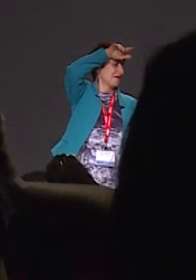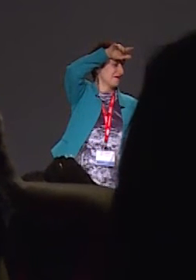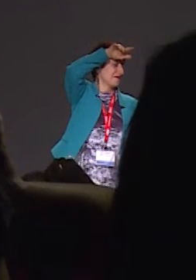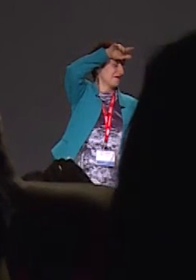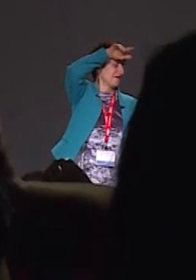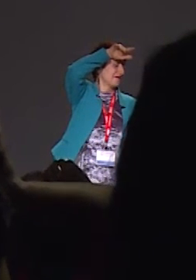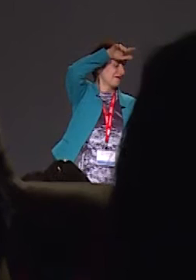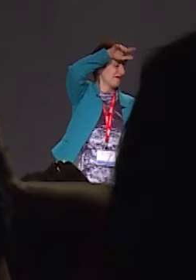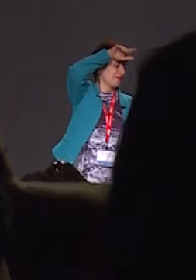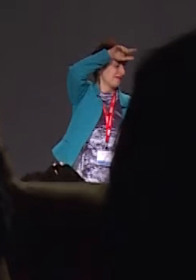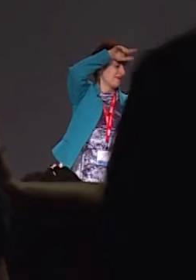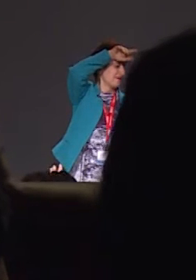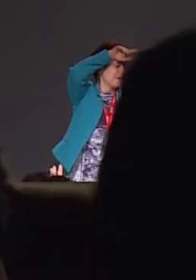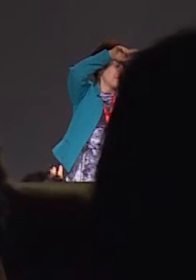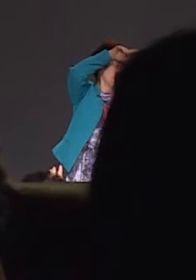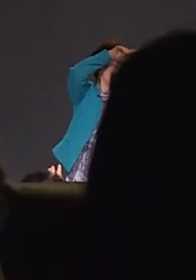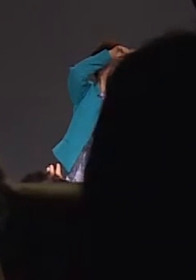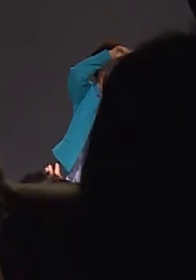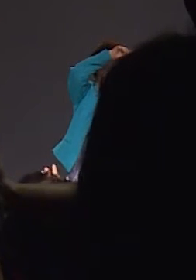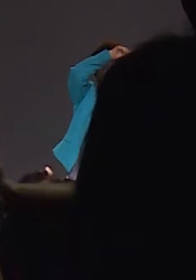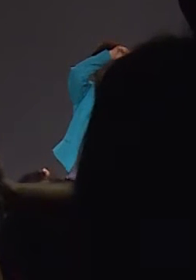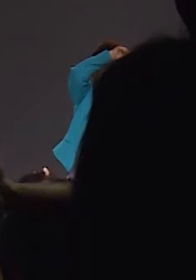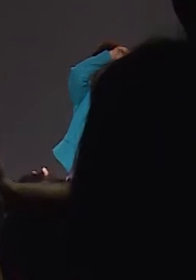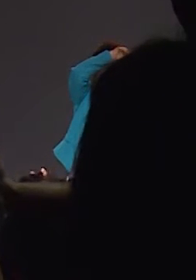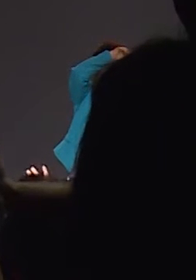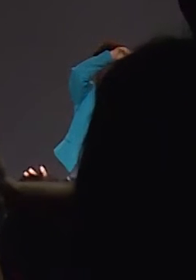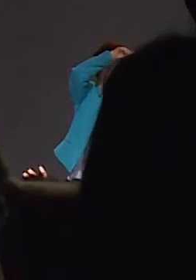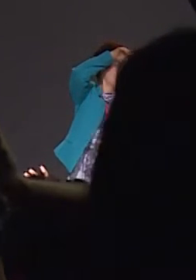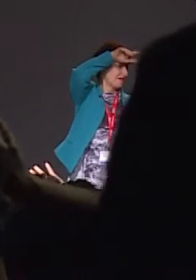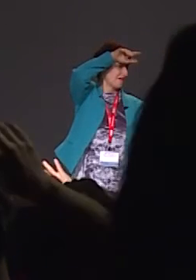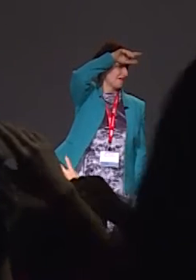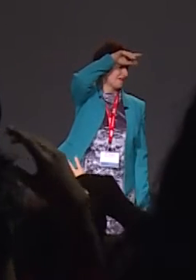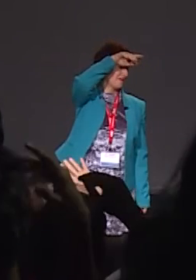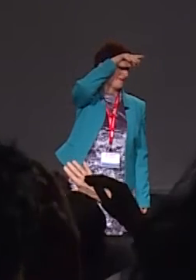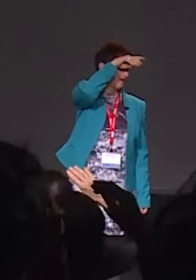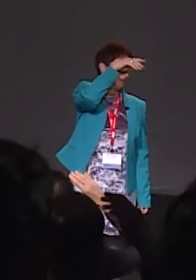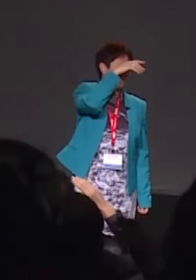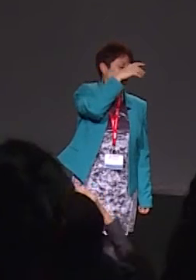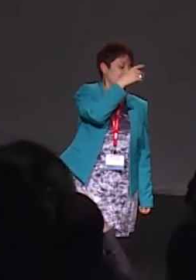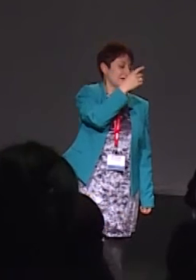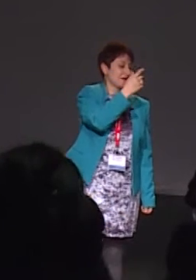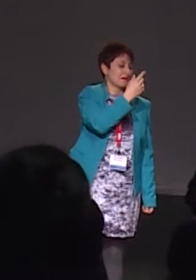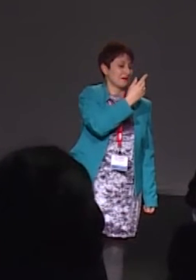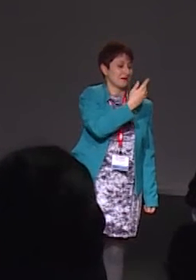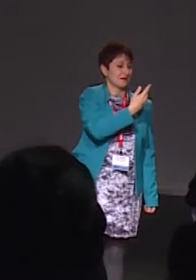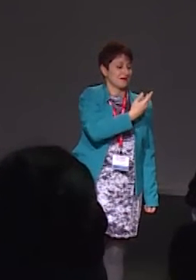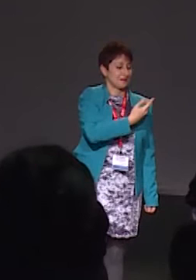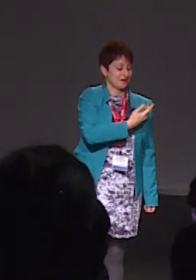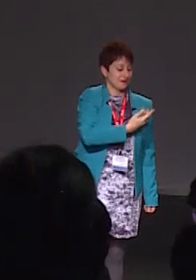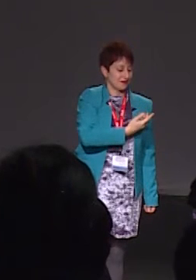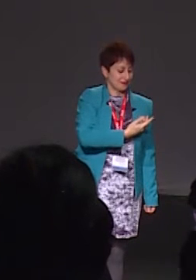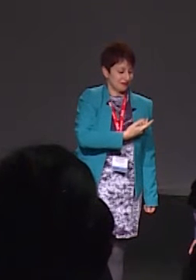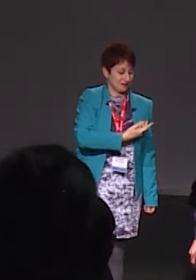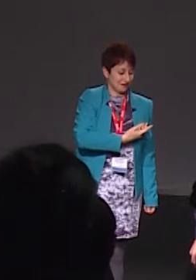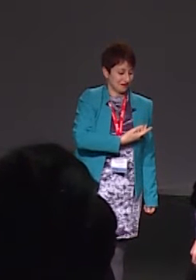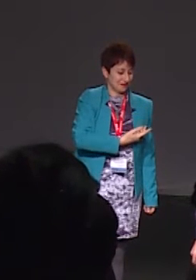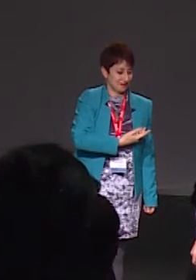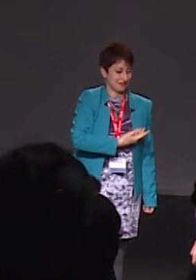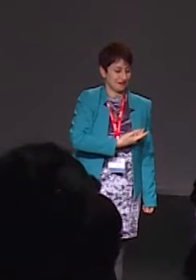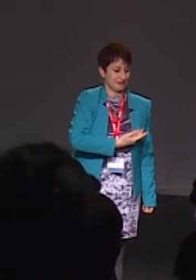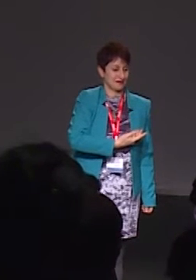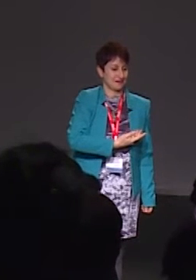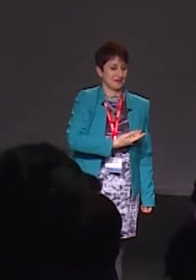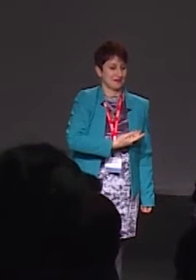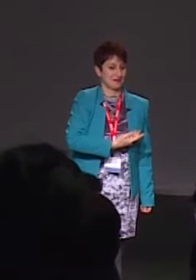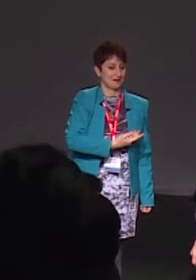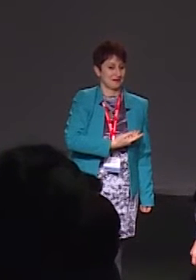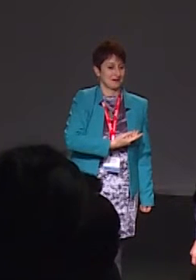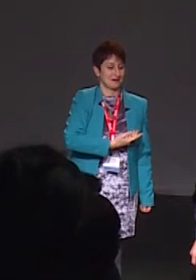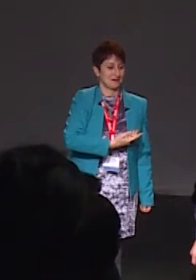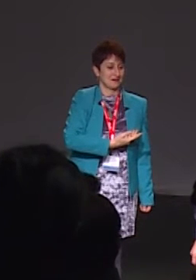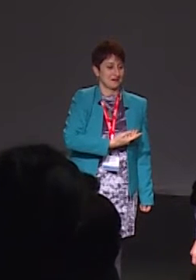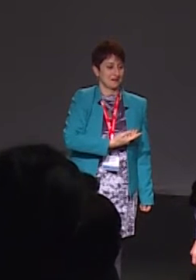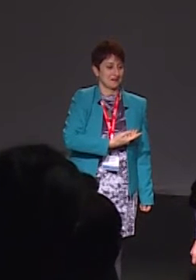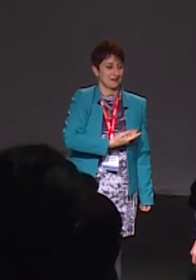And… prepare.